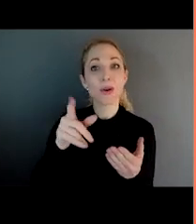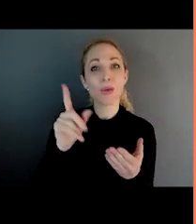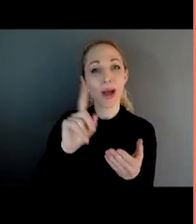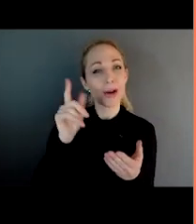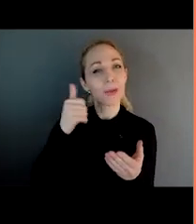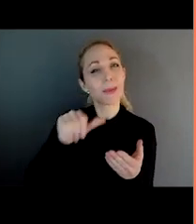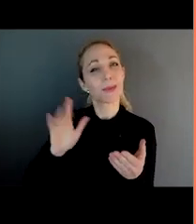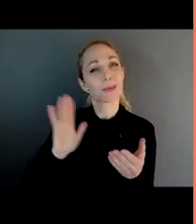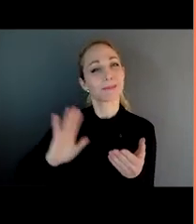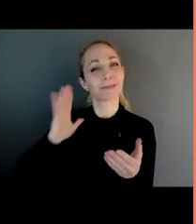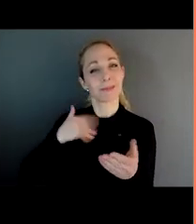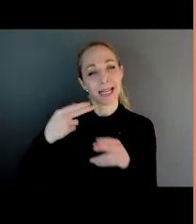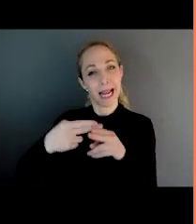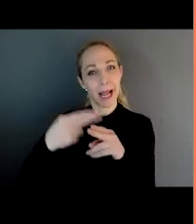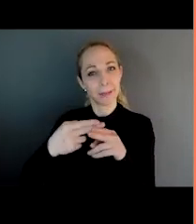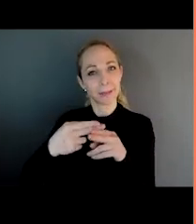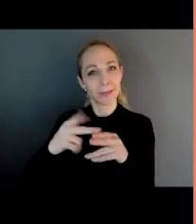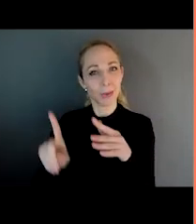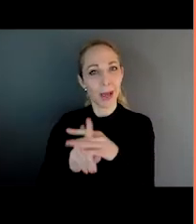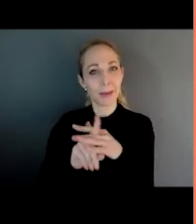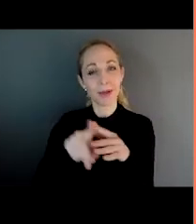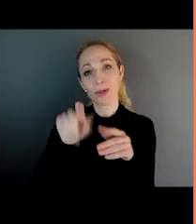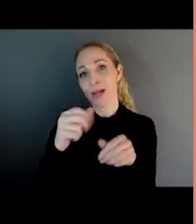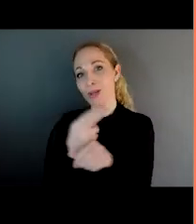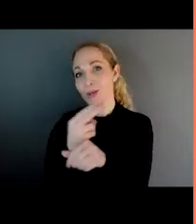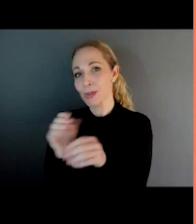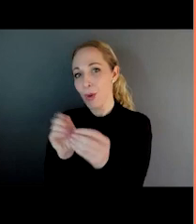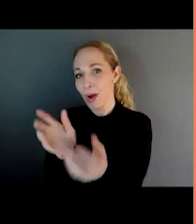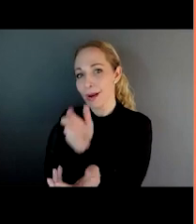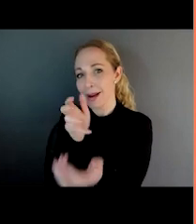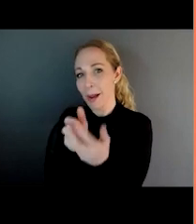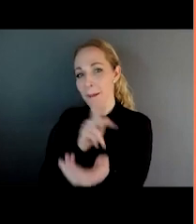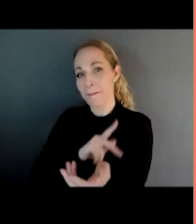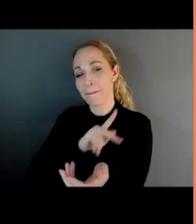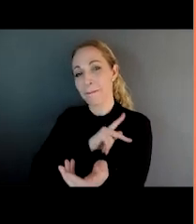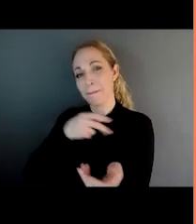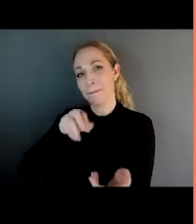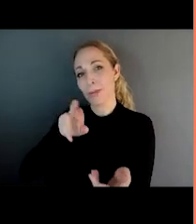SHOWING, YOU CAN USE A PERSONALIZATION TOKEN RIGHT IN THE MENU.